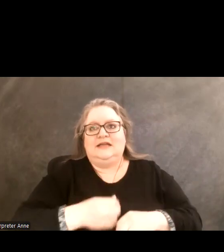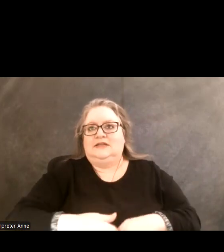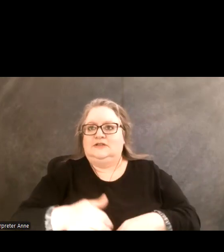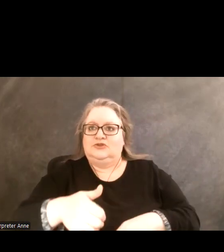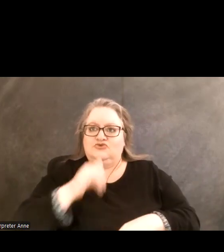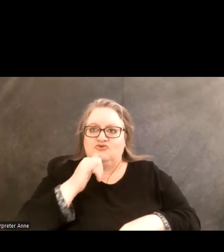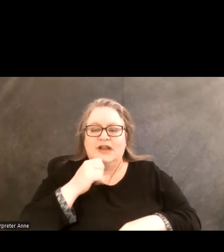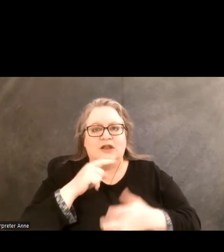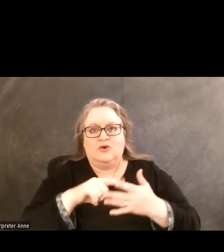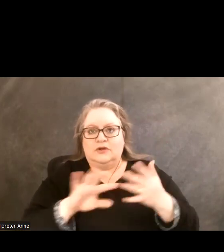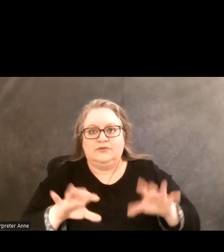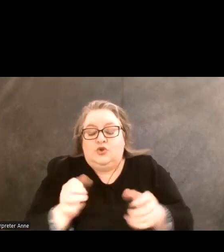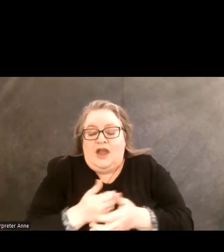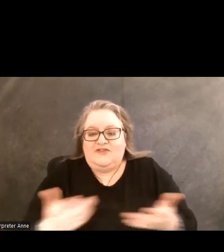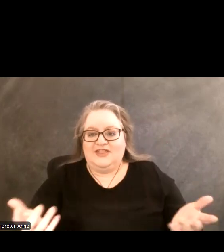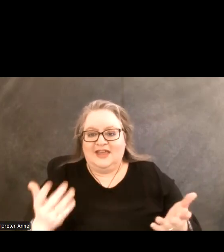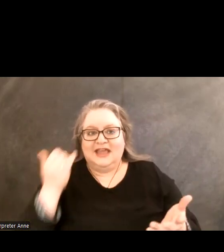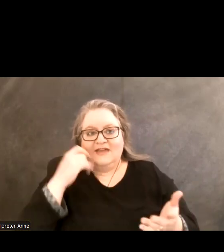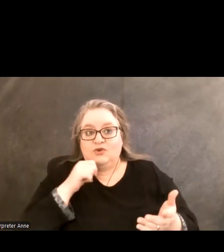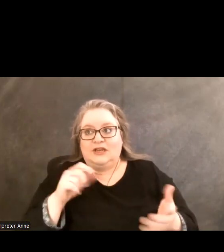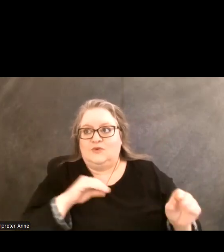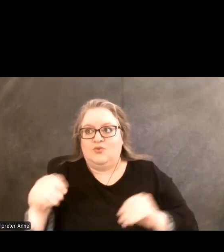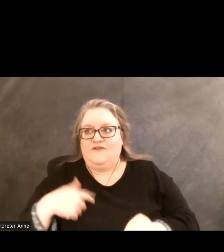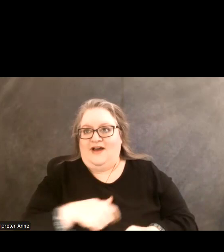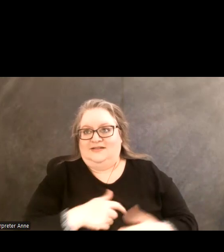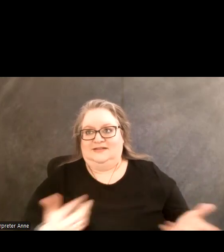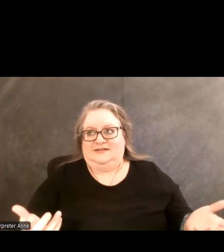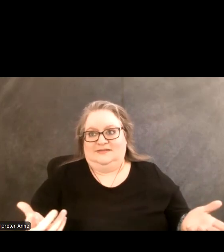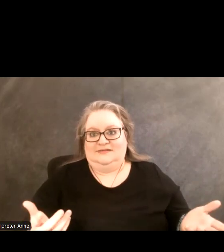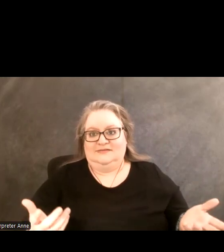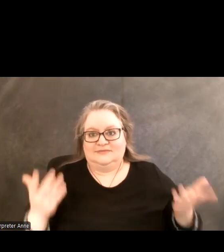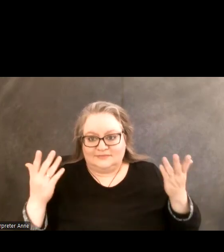to do everything, if you had not moved us, right? And shown us